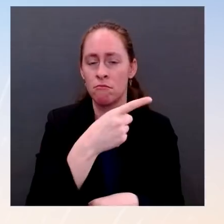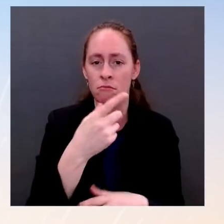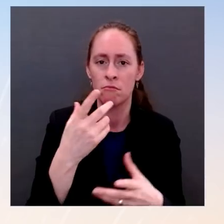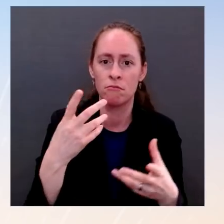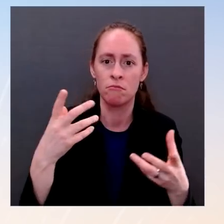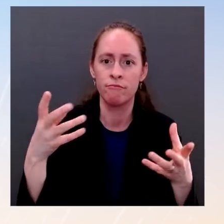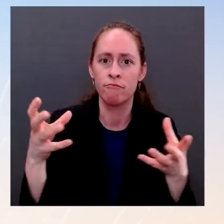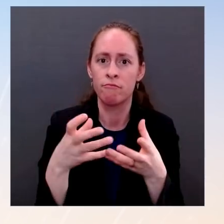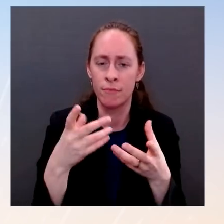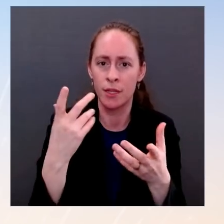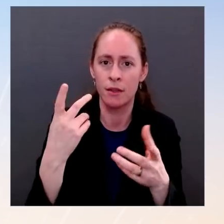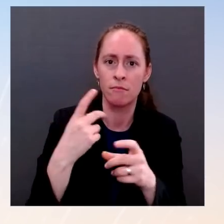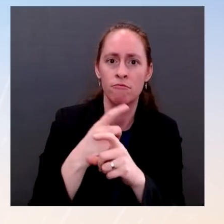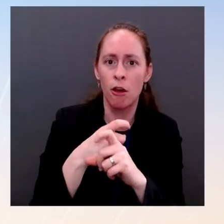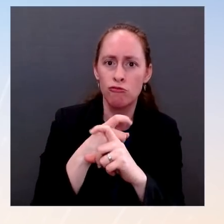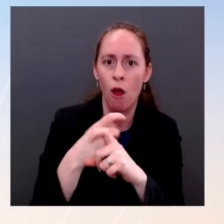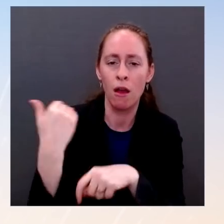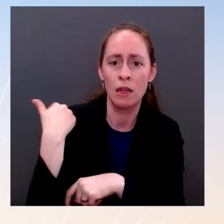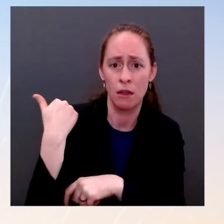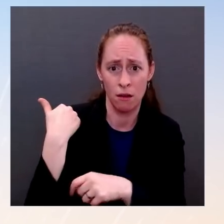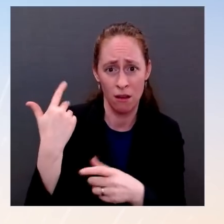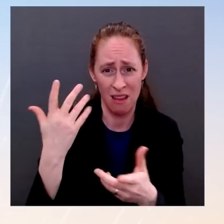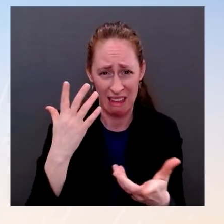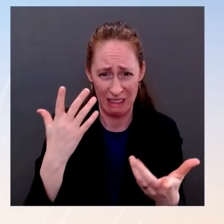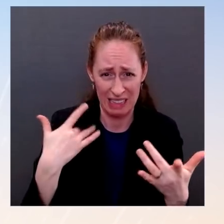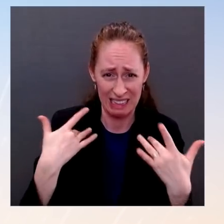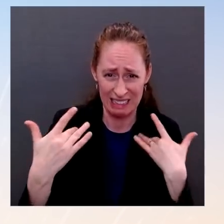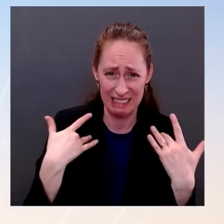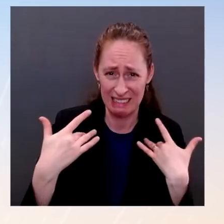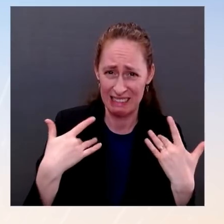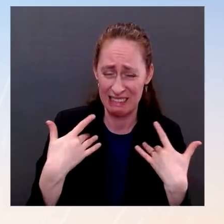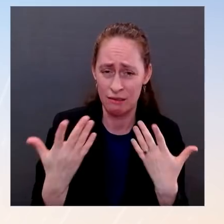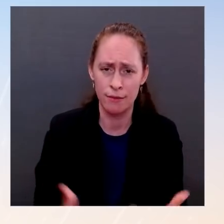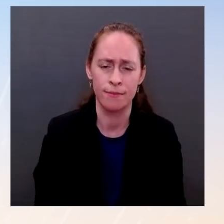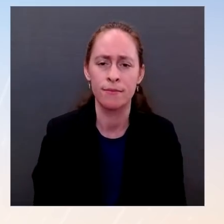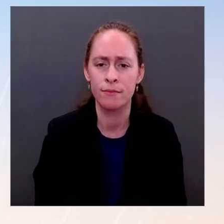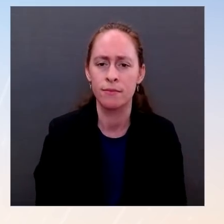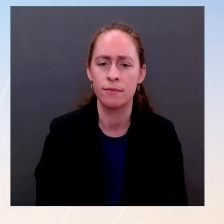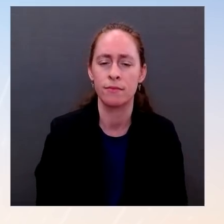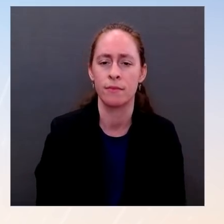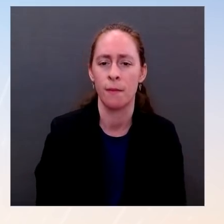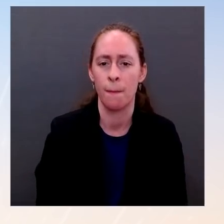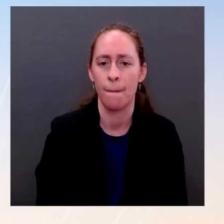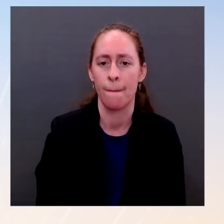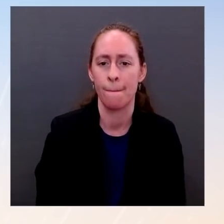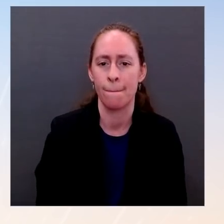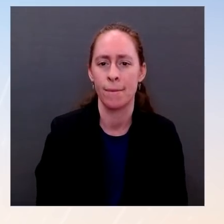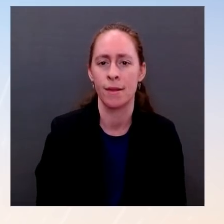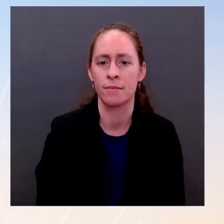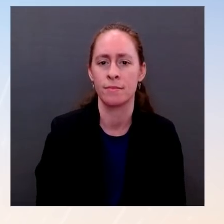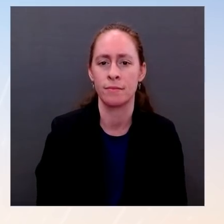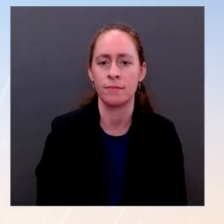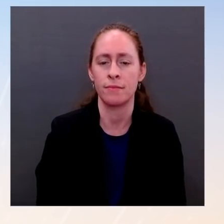We feel substantial progress has been made in the last week and is continuing to be made, but nothing is agreed to until everything is agreed.